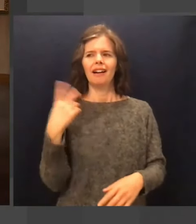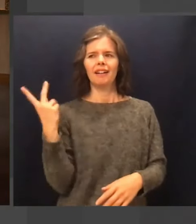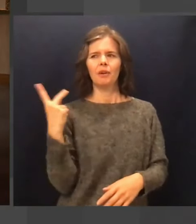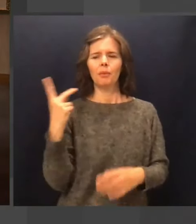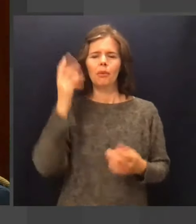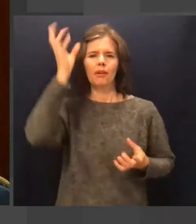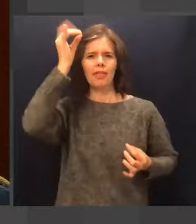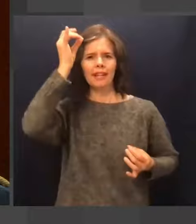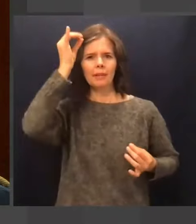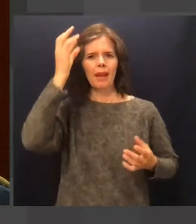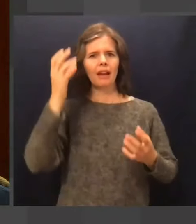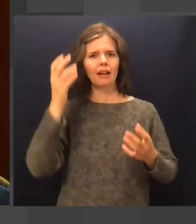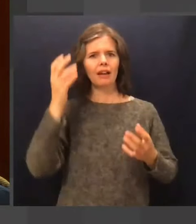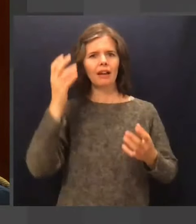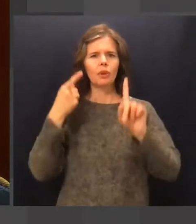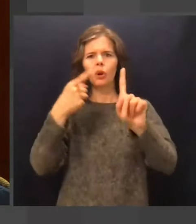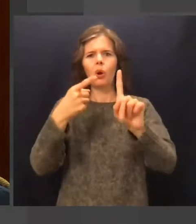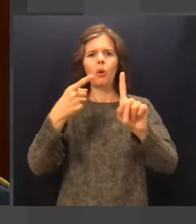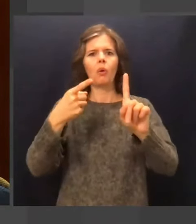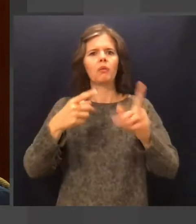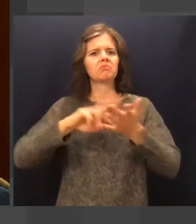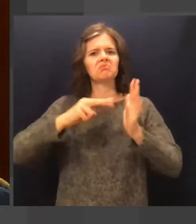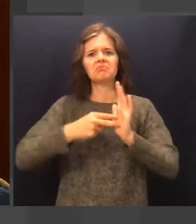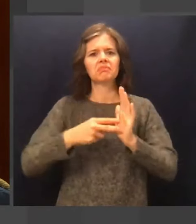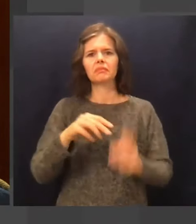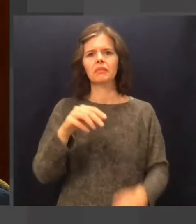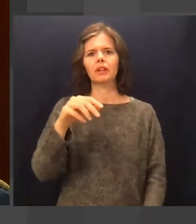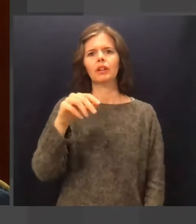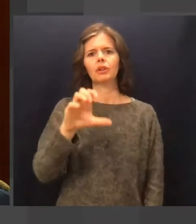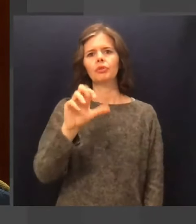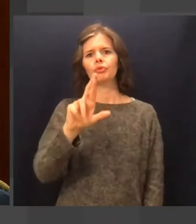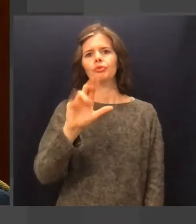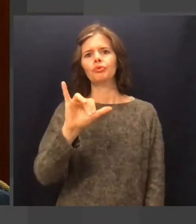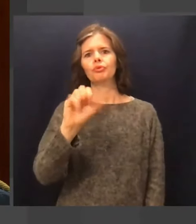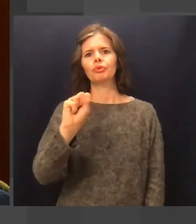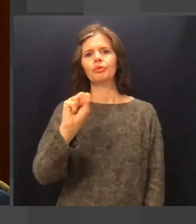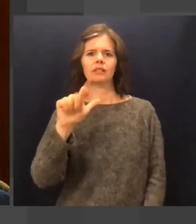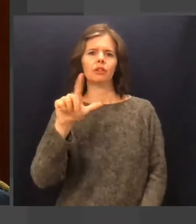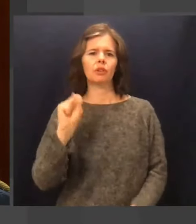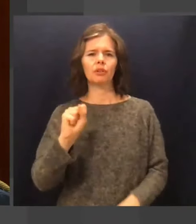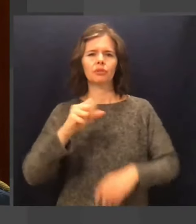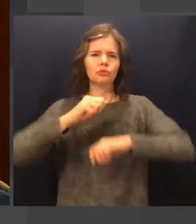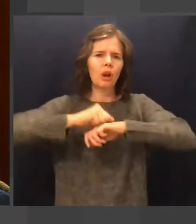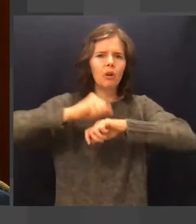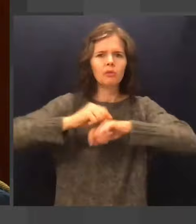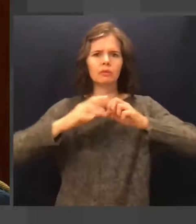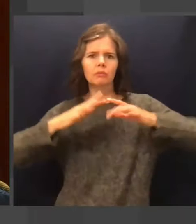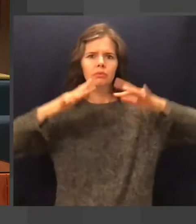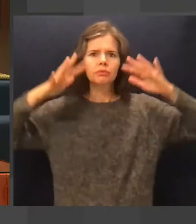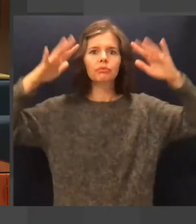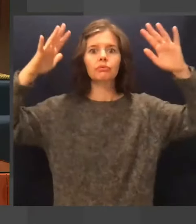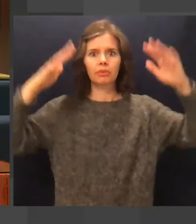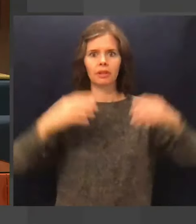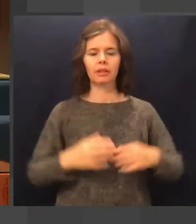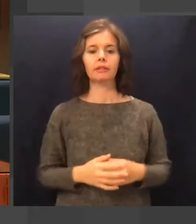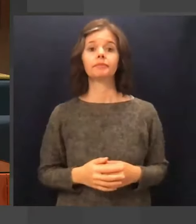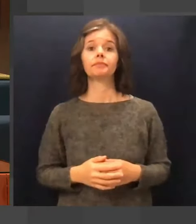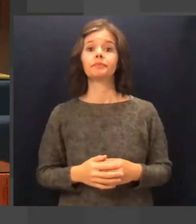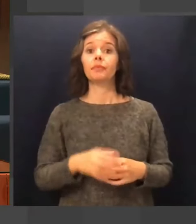THINKING A LOT ABOUT WHAT IS THE PURPOSE FOR CRYSTALS IN MINECRAFT AND THEY SHOULD HAVE A